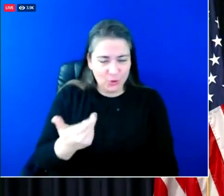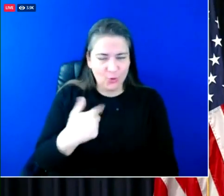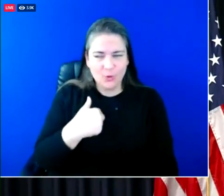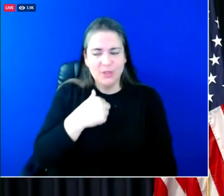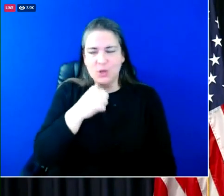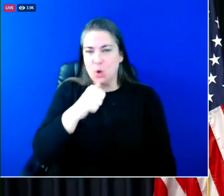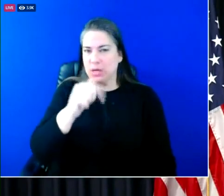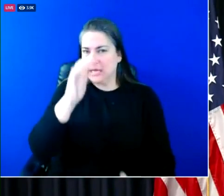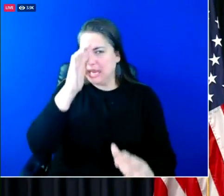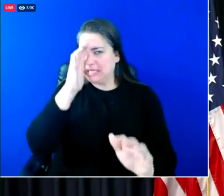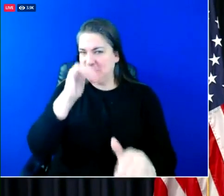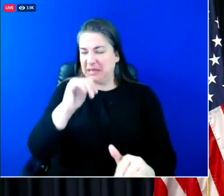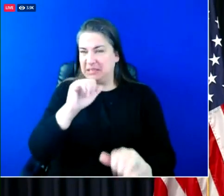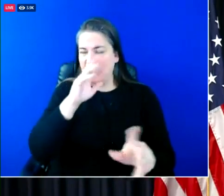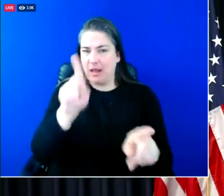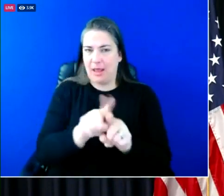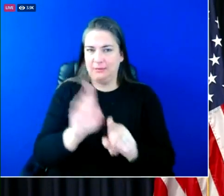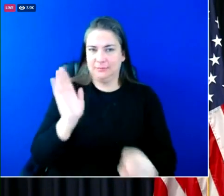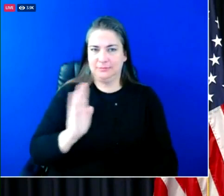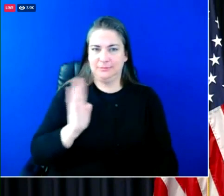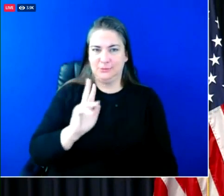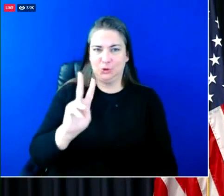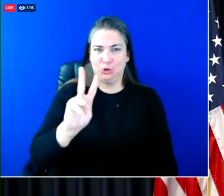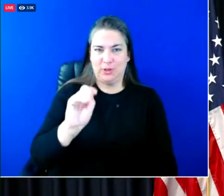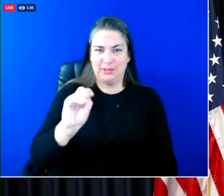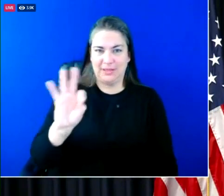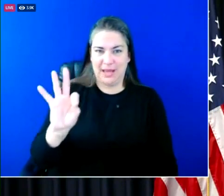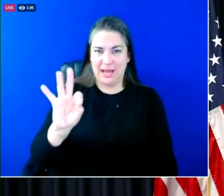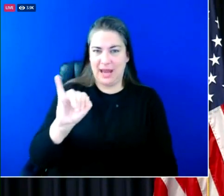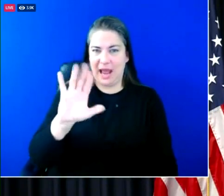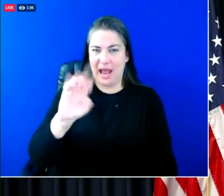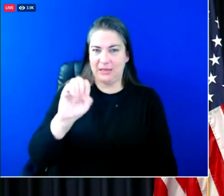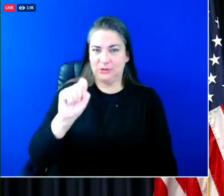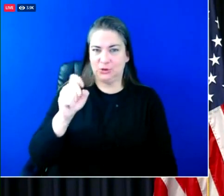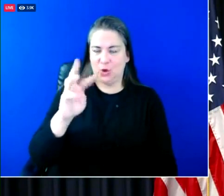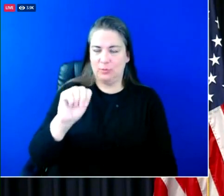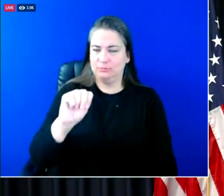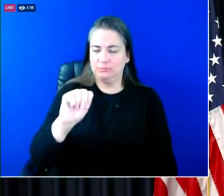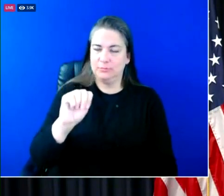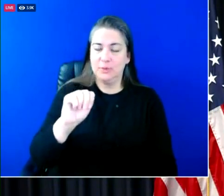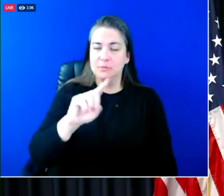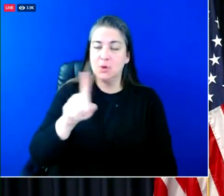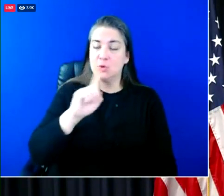like the 2009 ice Storm, but the National Guard is good at this to